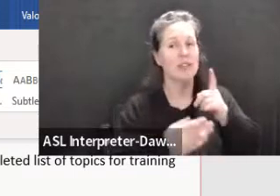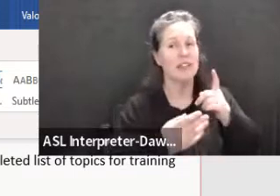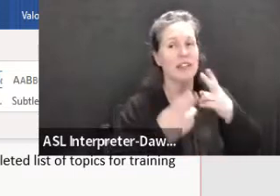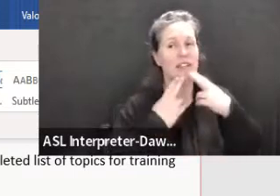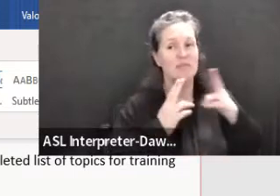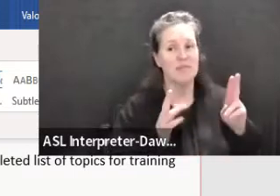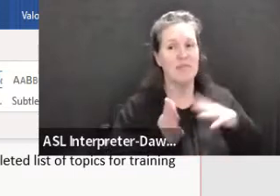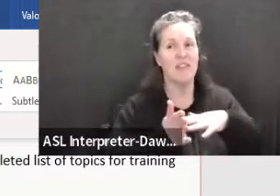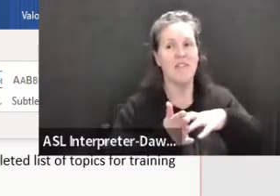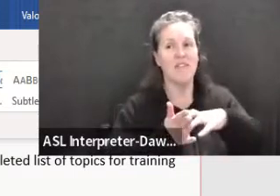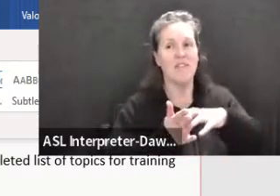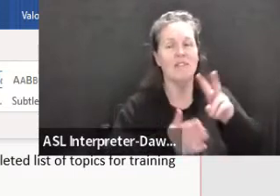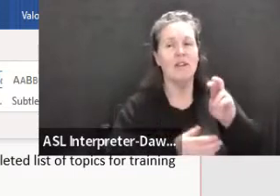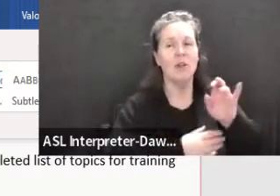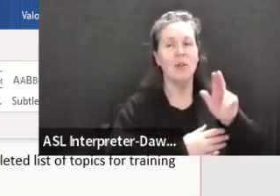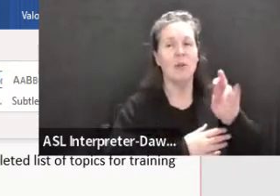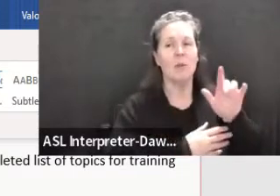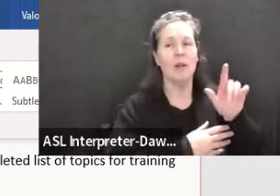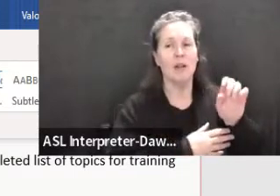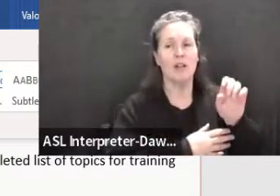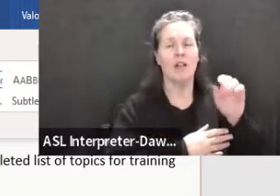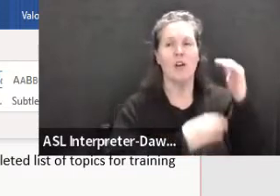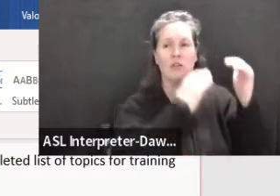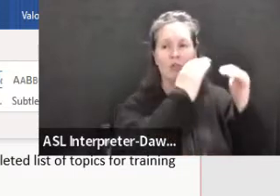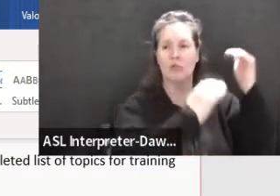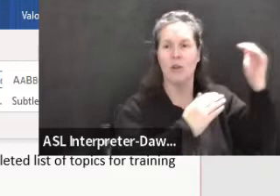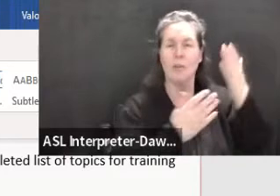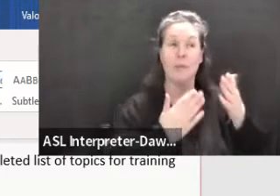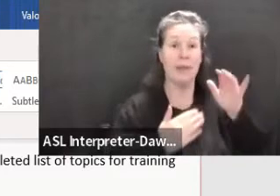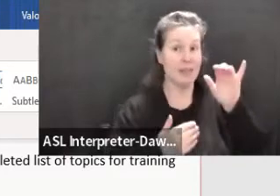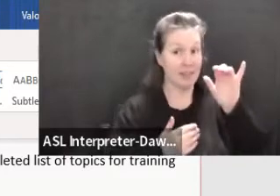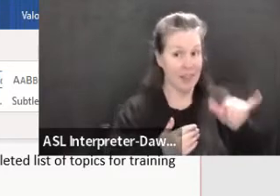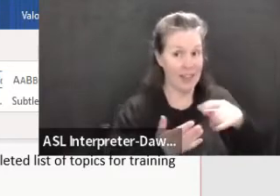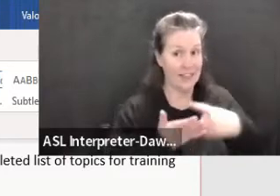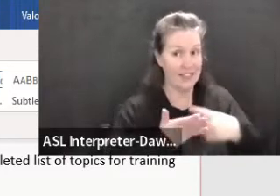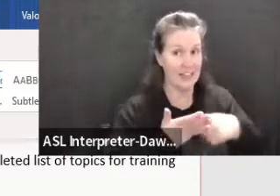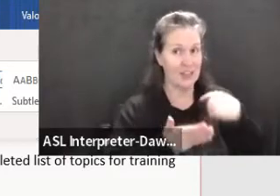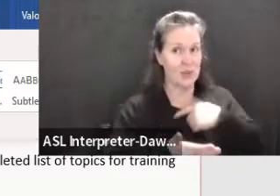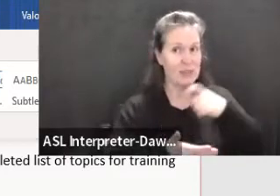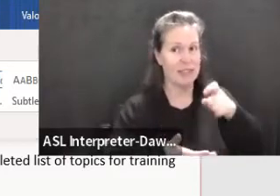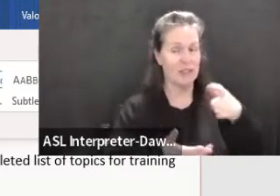And so maybe that's the discussion we need to have is, what do we want to see change?